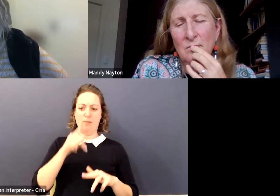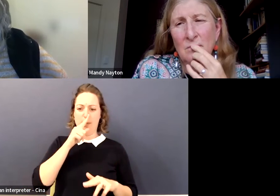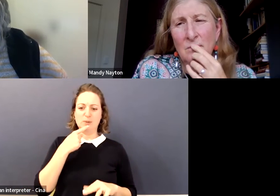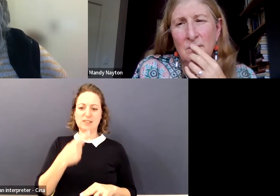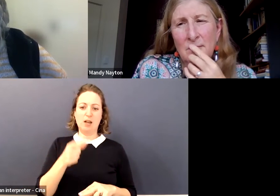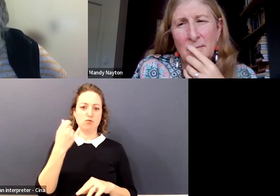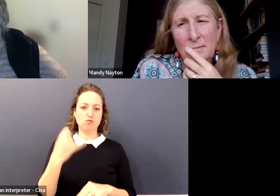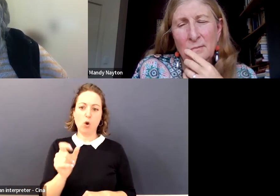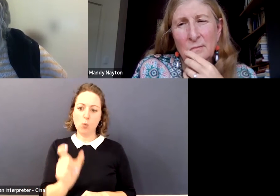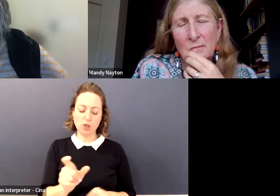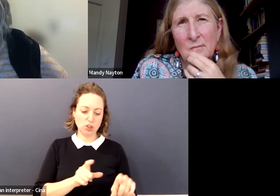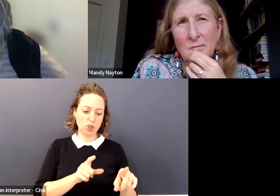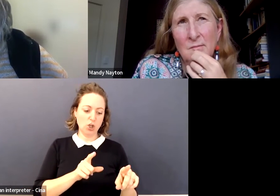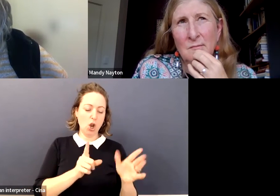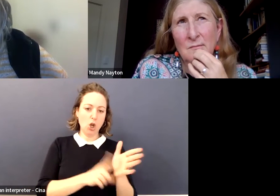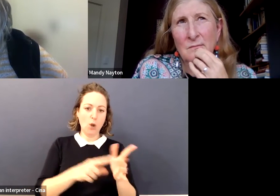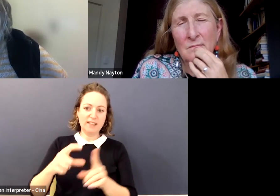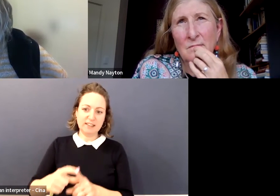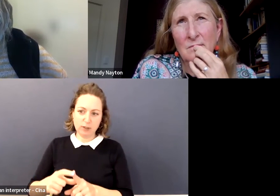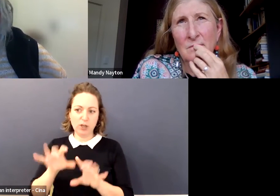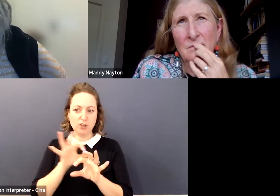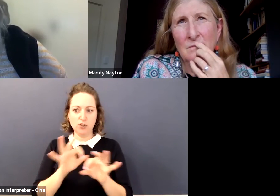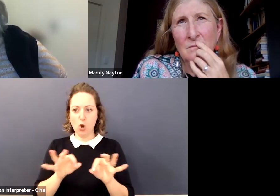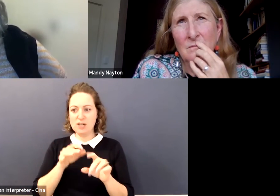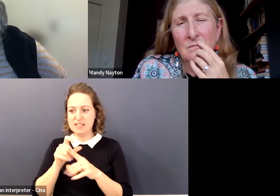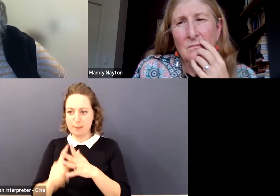learning difficulty and not a disability and just is there a quick little spiel that